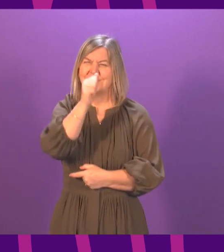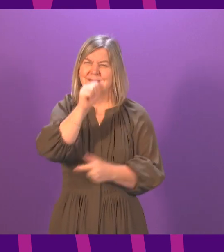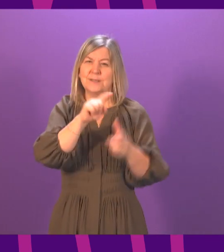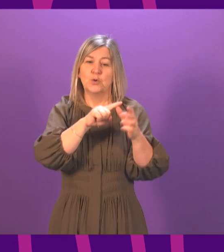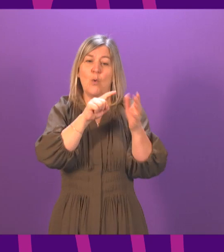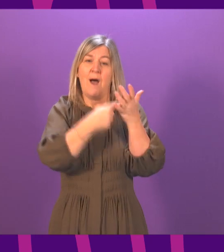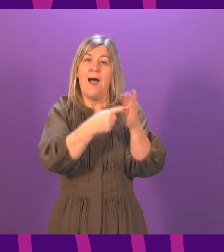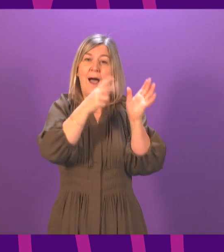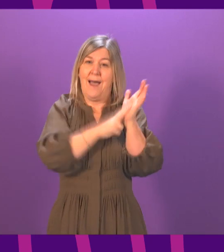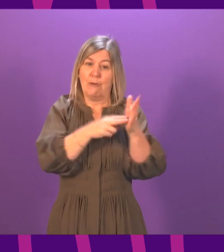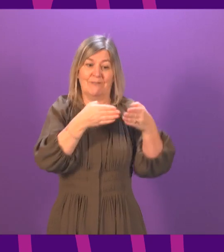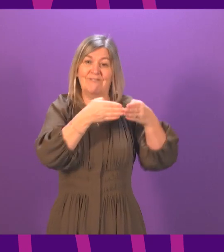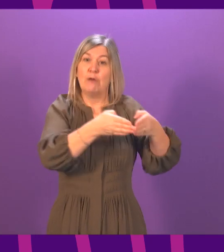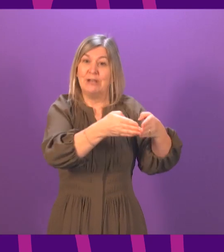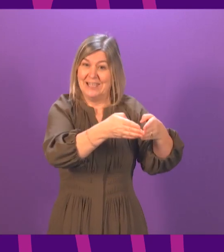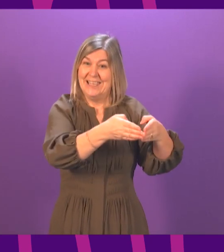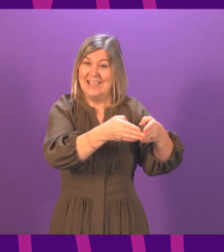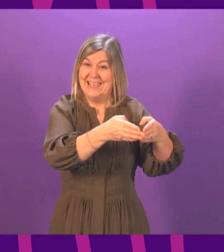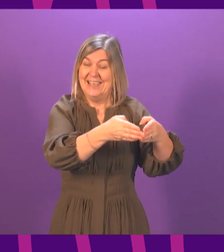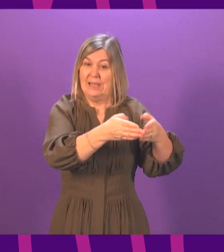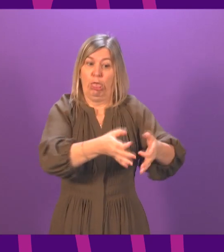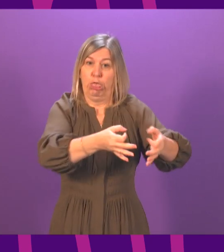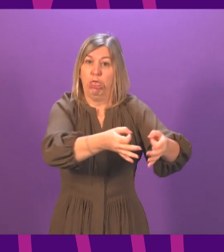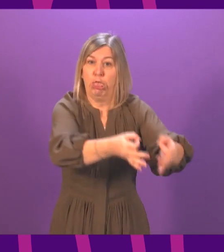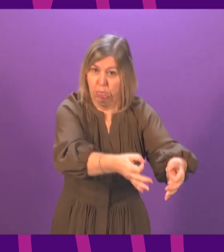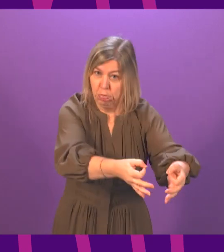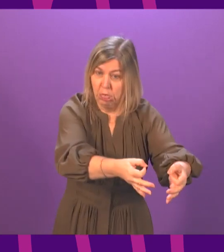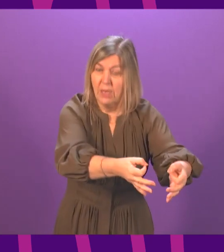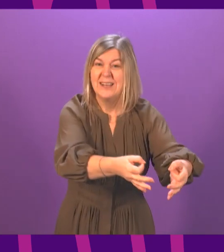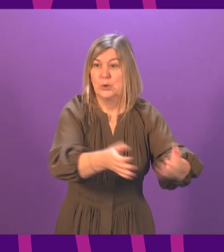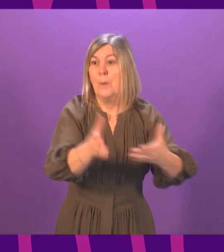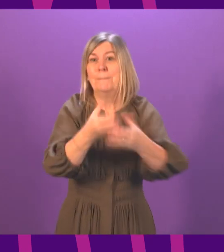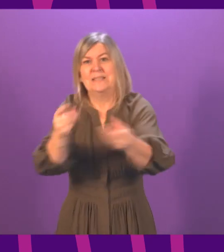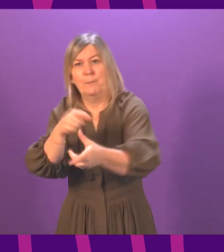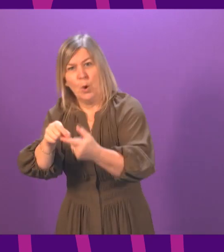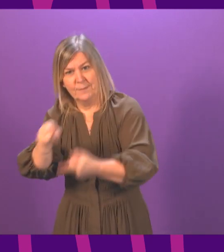replacement vessel is now three years late. The trust described the situation there as “critical”.